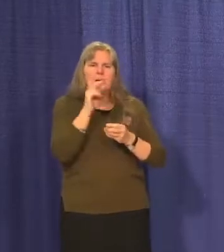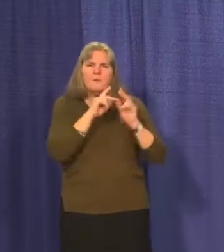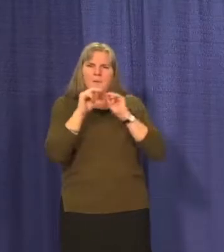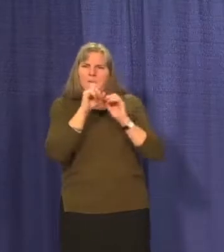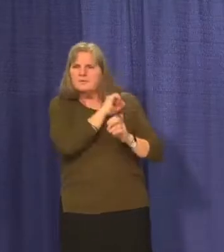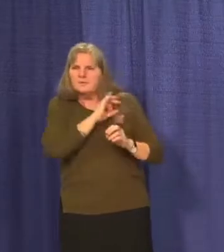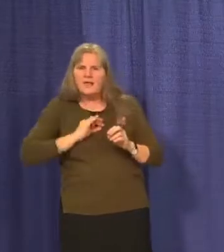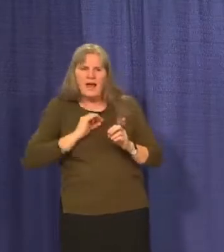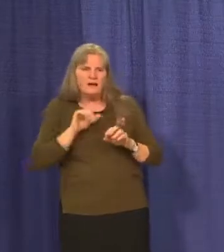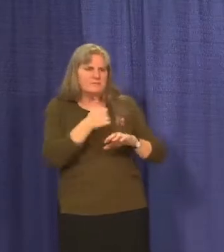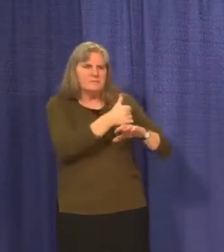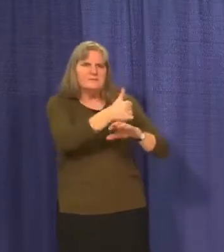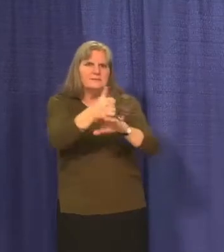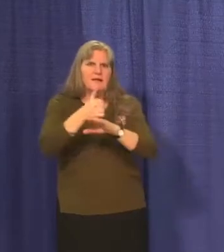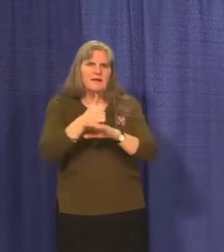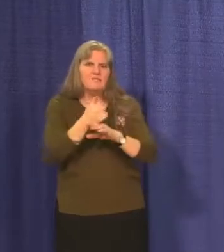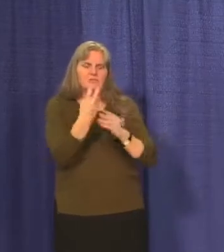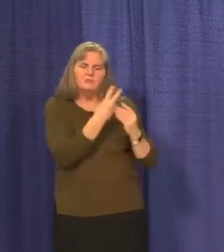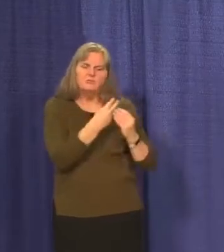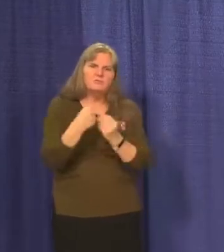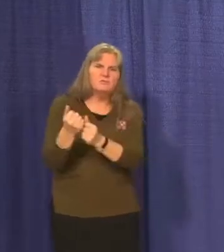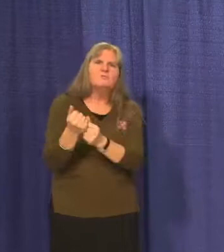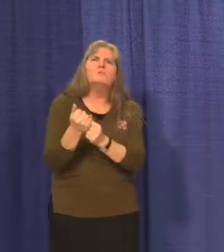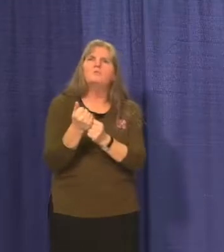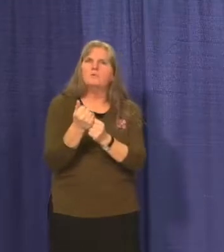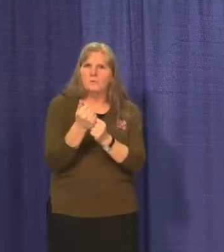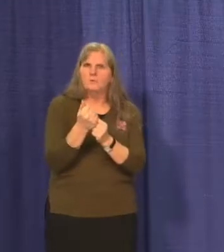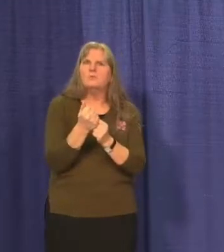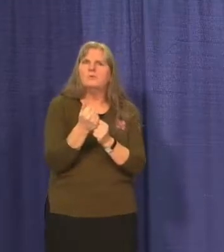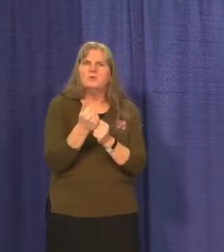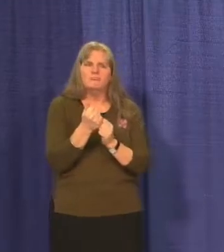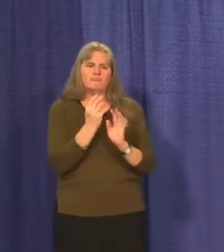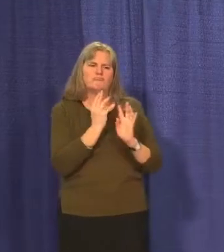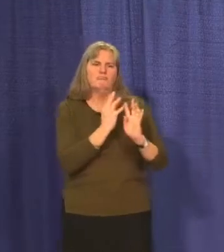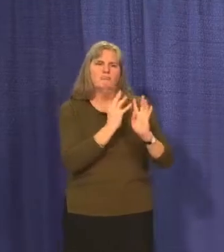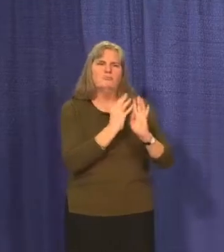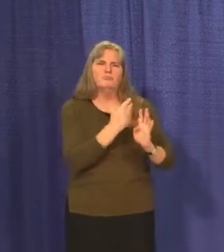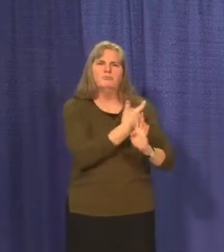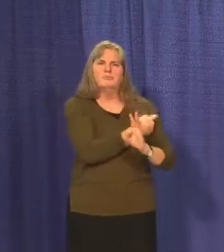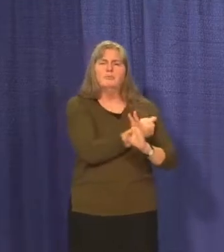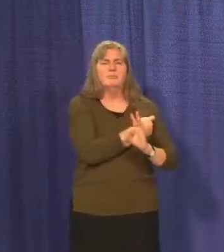immunized or is on site to ensure a smooth thoroughfare of individuals receiving their